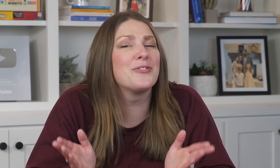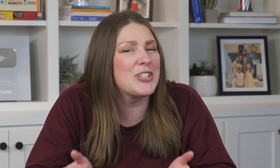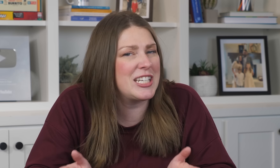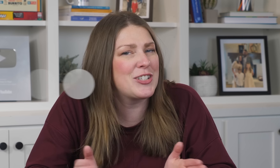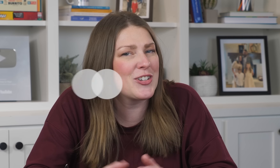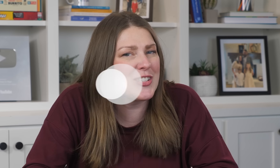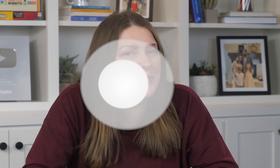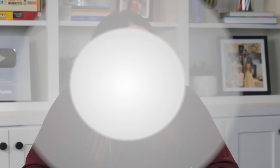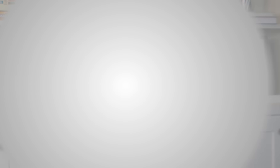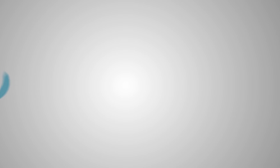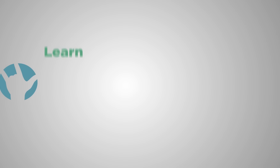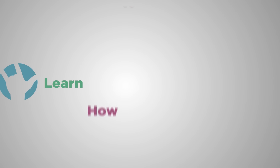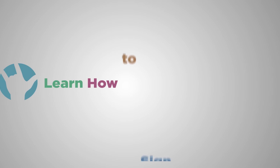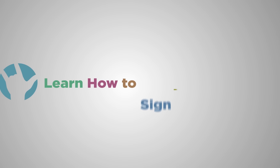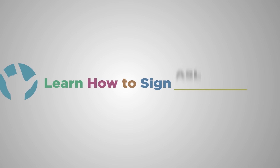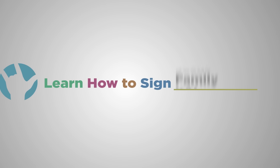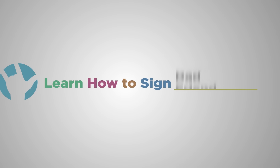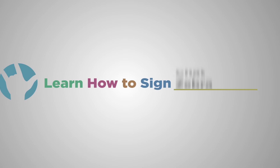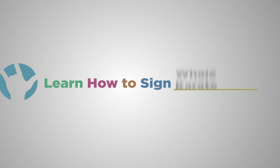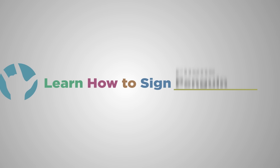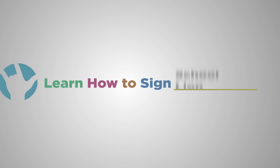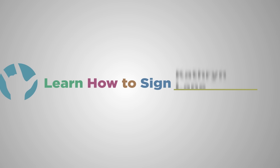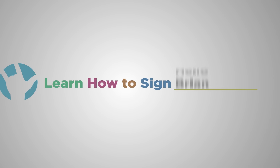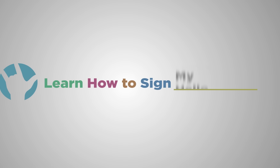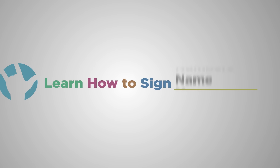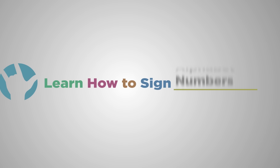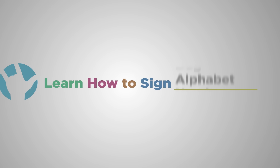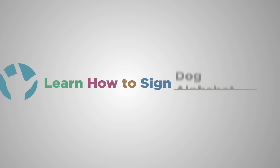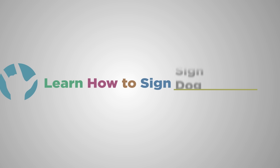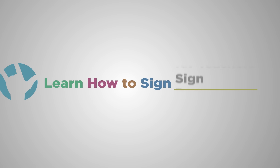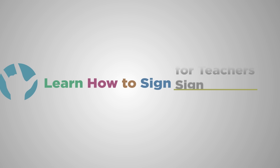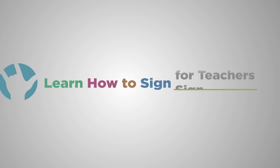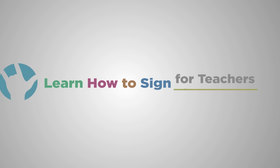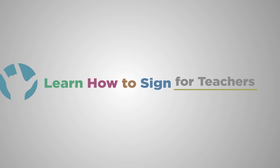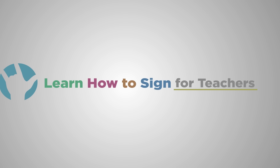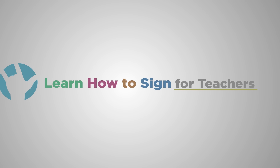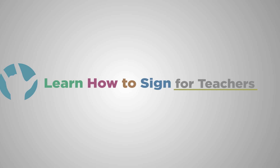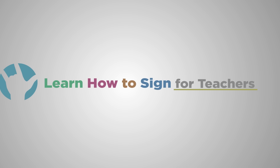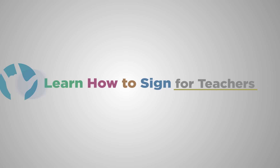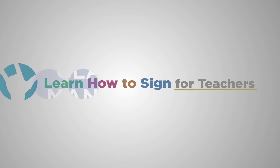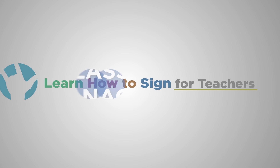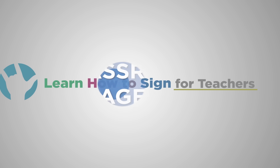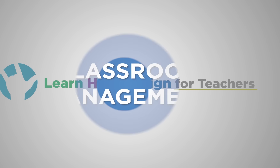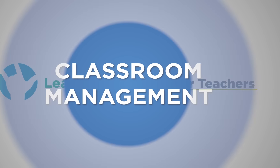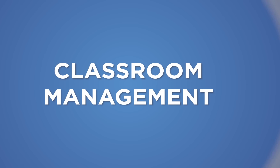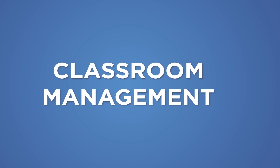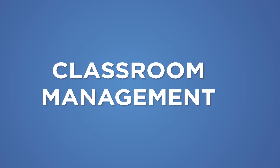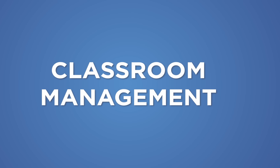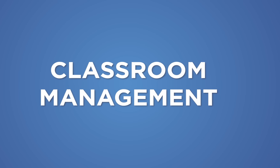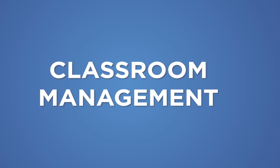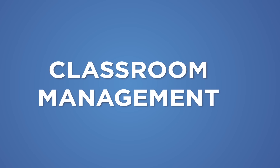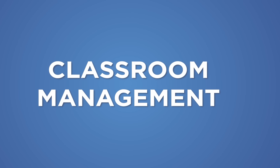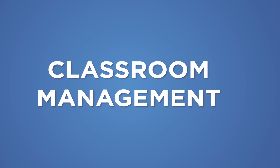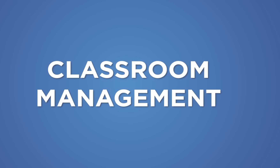for teachers. In this section